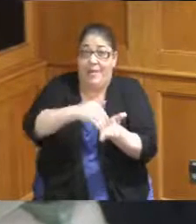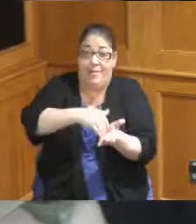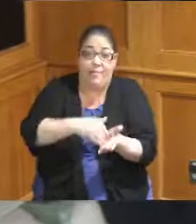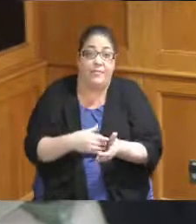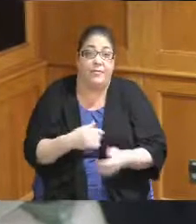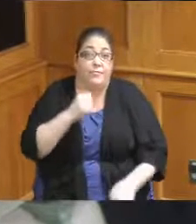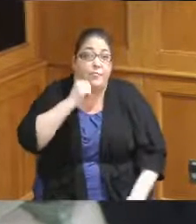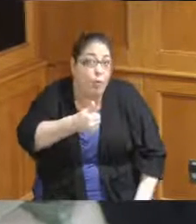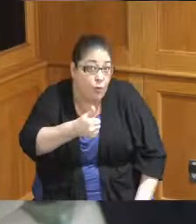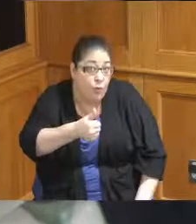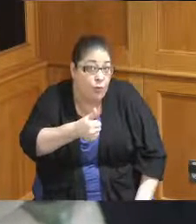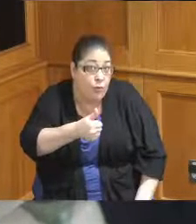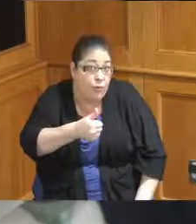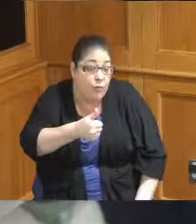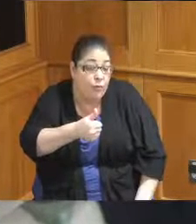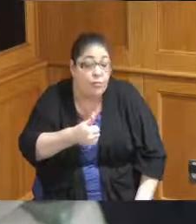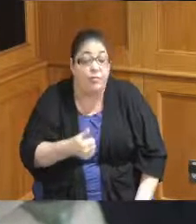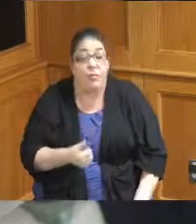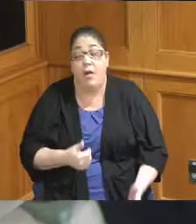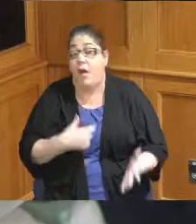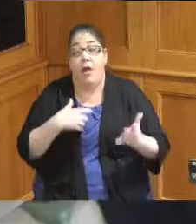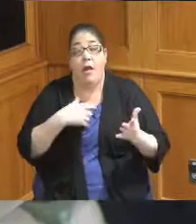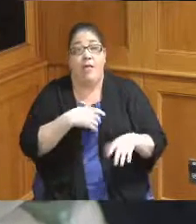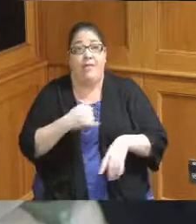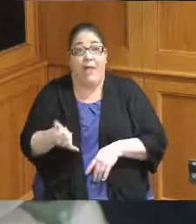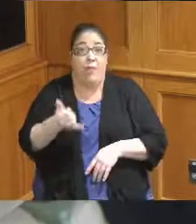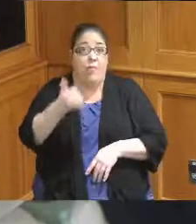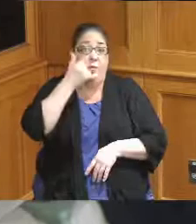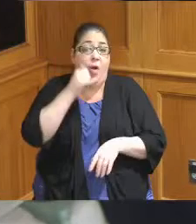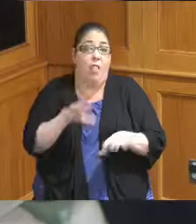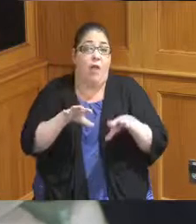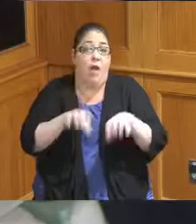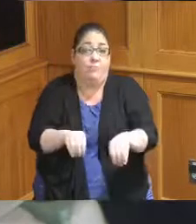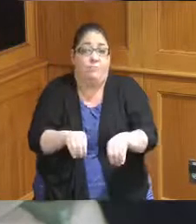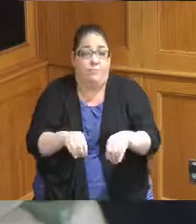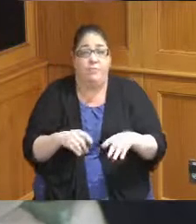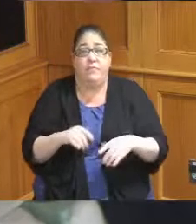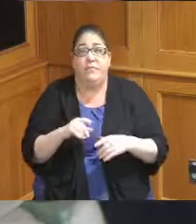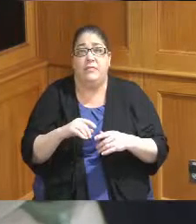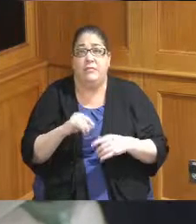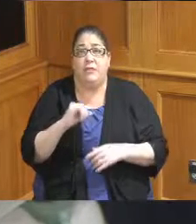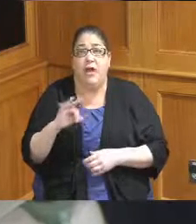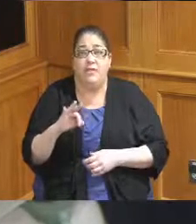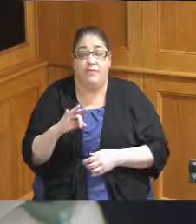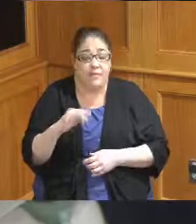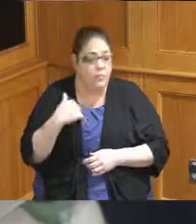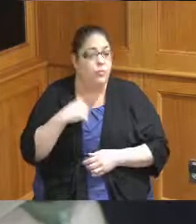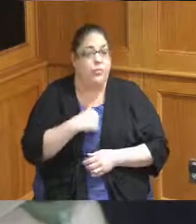tomorrow or we had this type of a power outage or an anomaly power outage we know and I know from